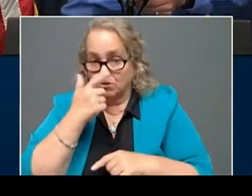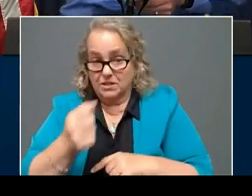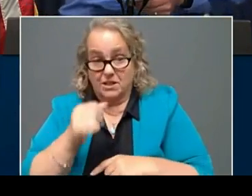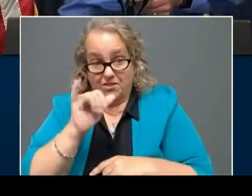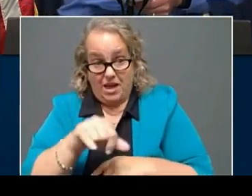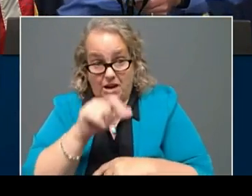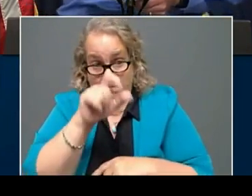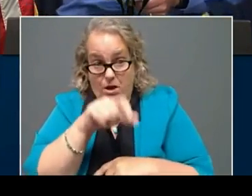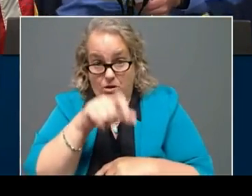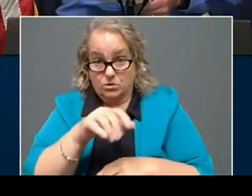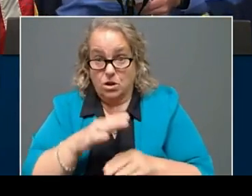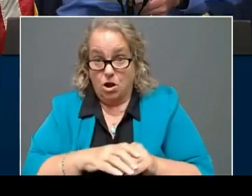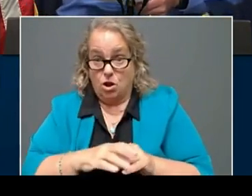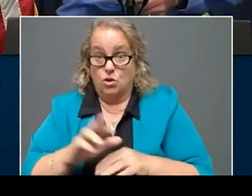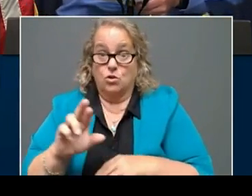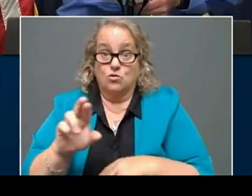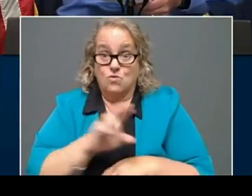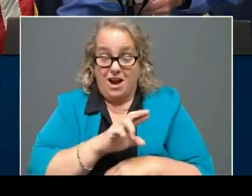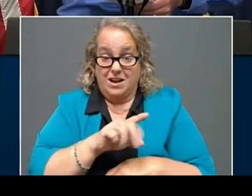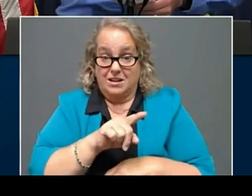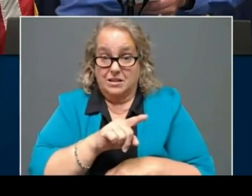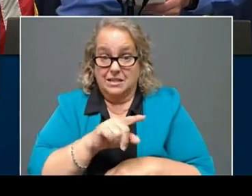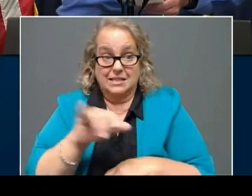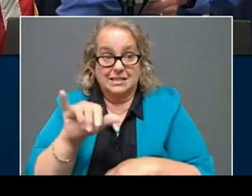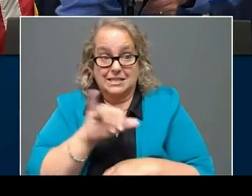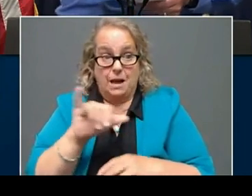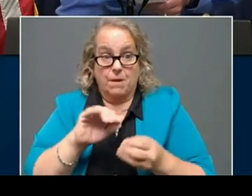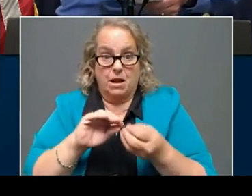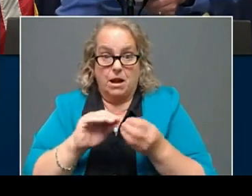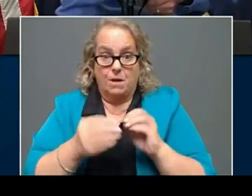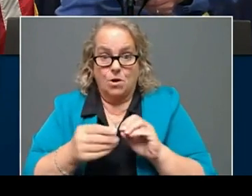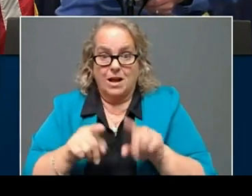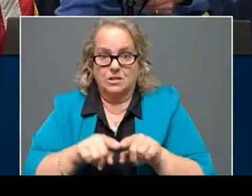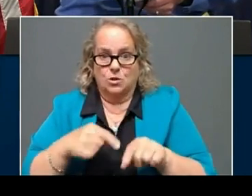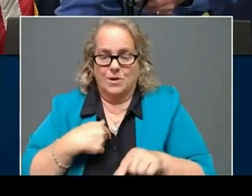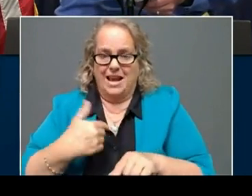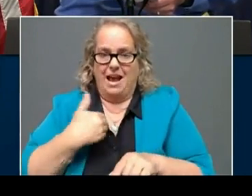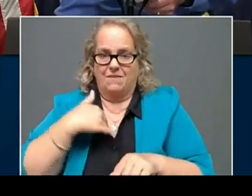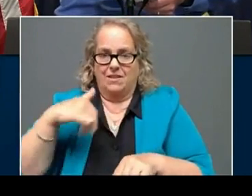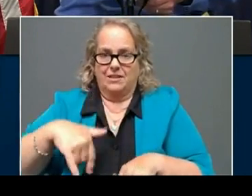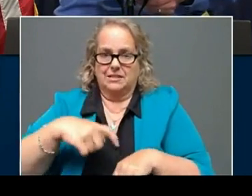right are roughly the same numbers as we had this time last july so a year